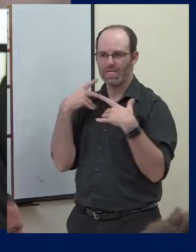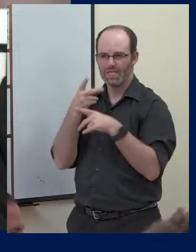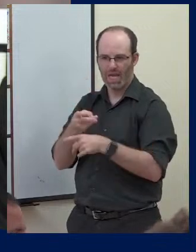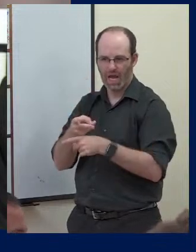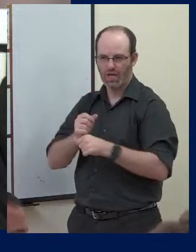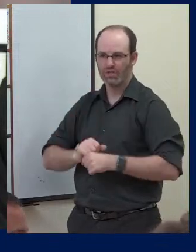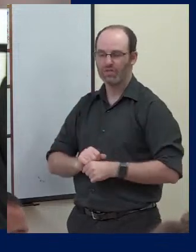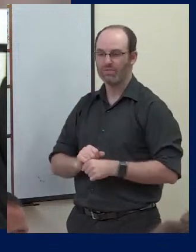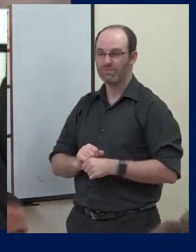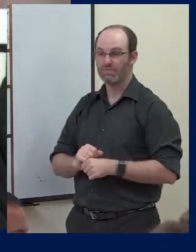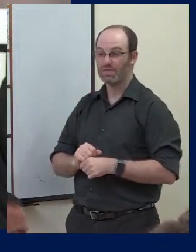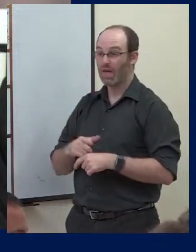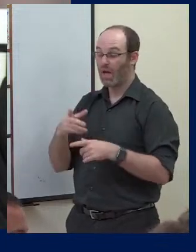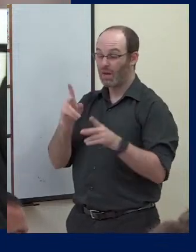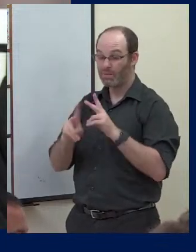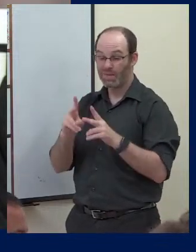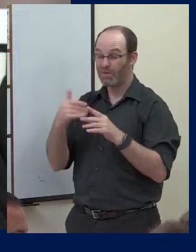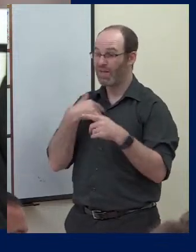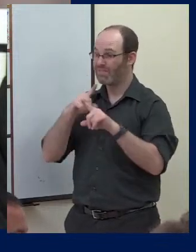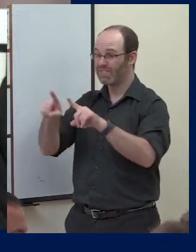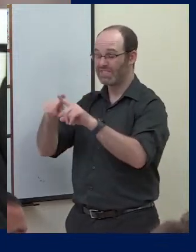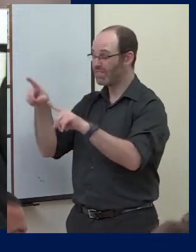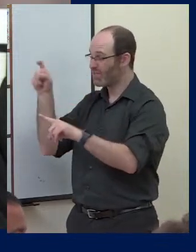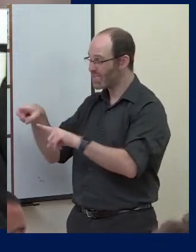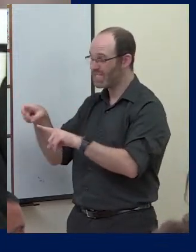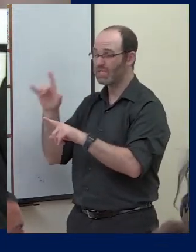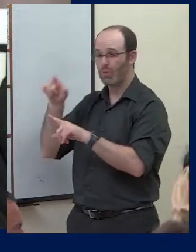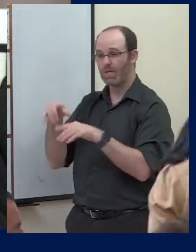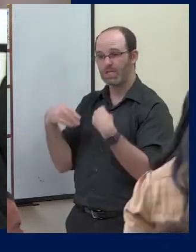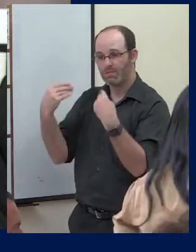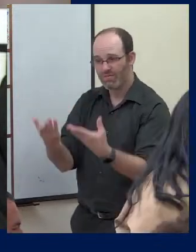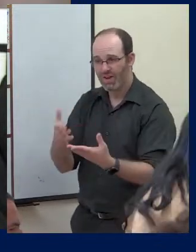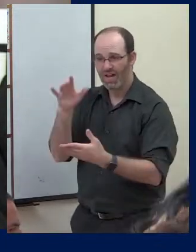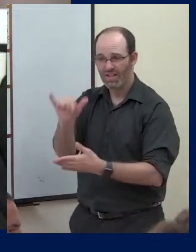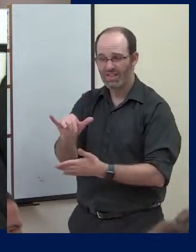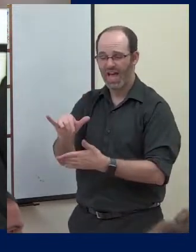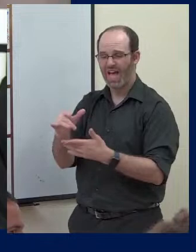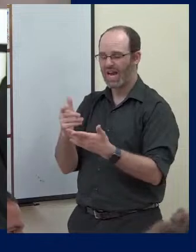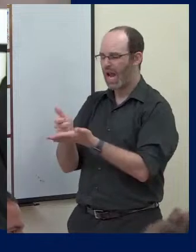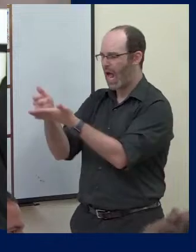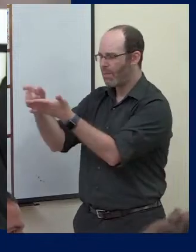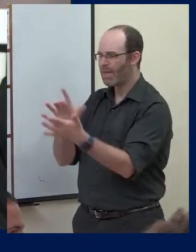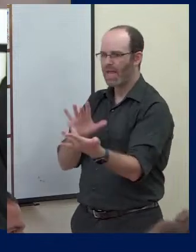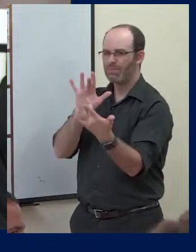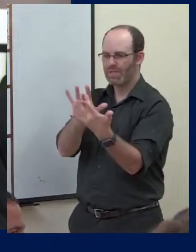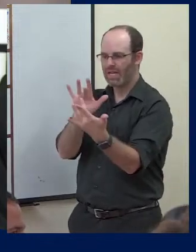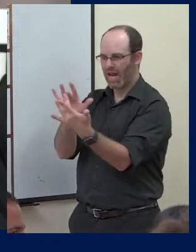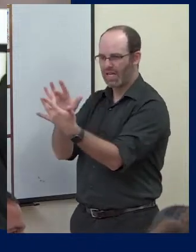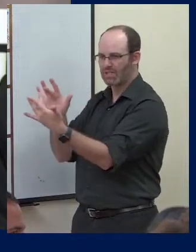meeting people where they are at and helping them to get connected to immediate services and support.